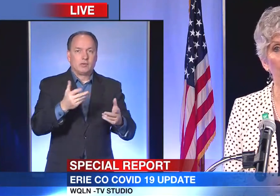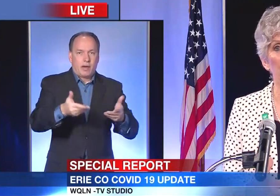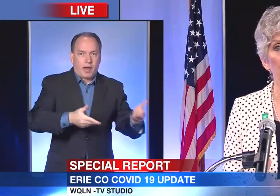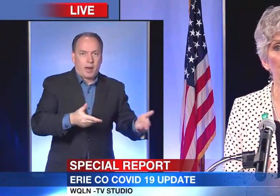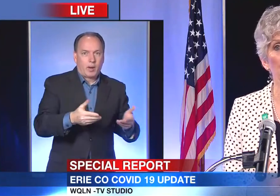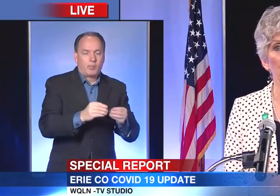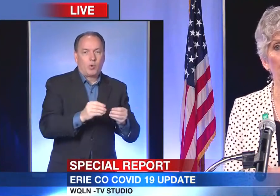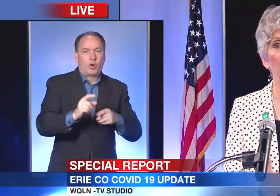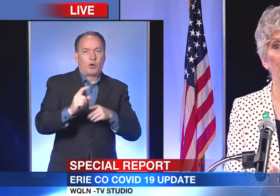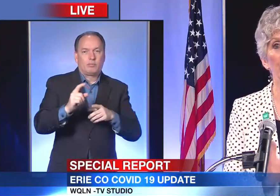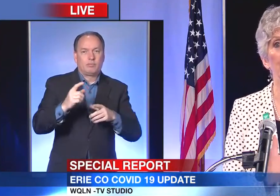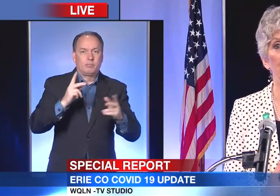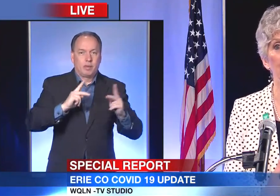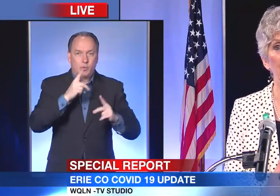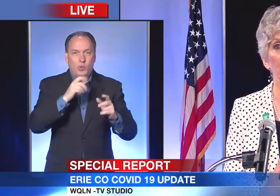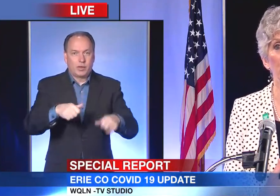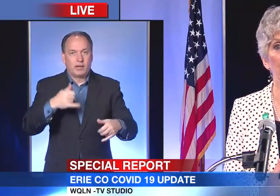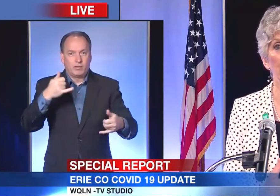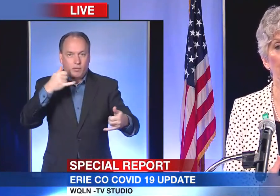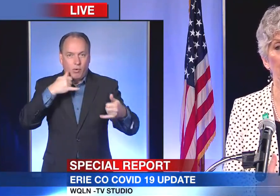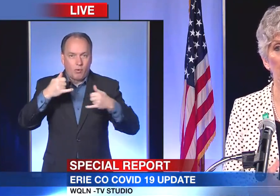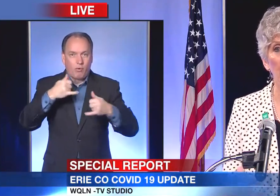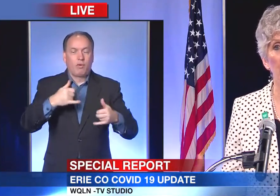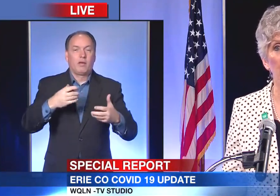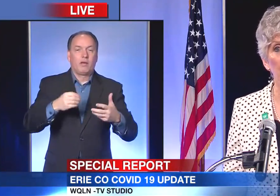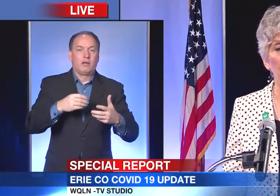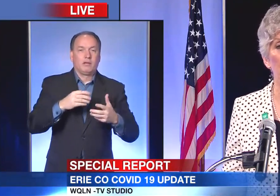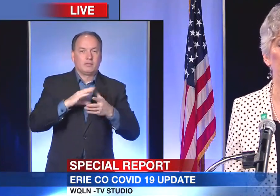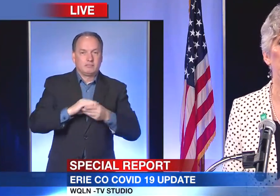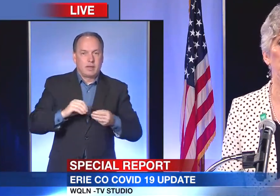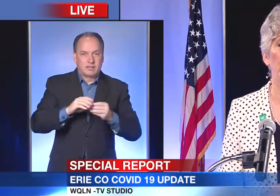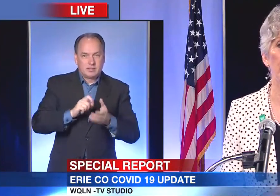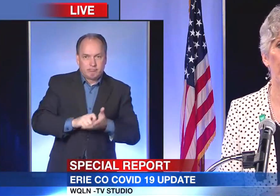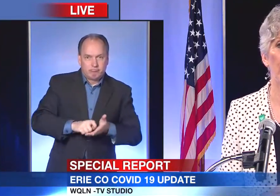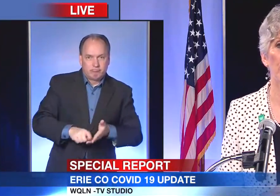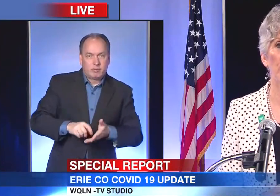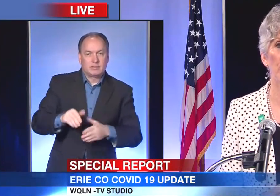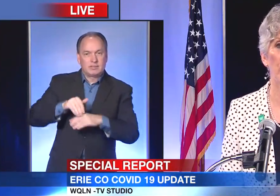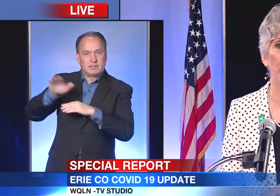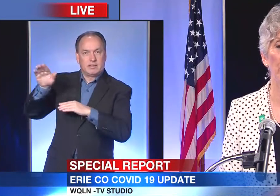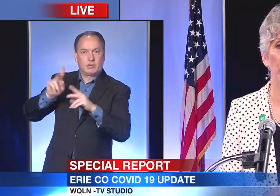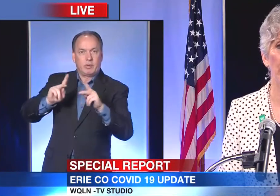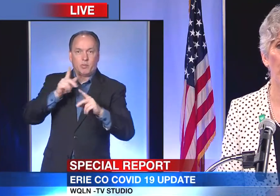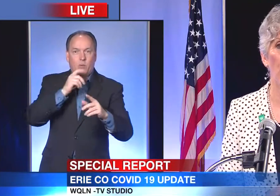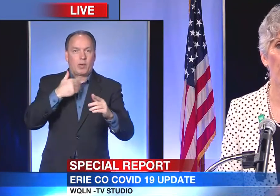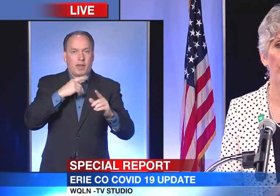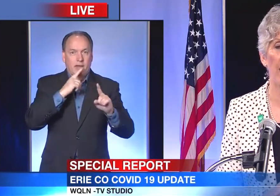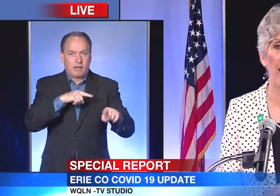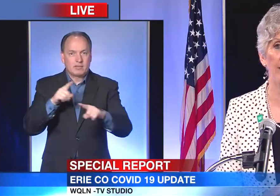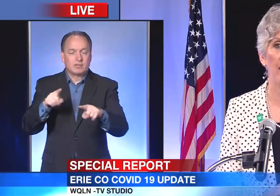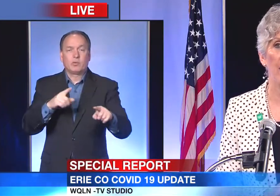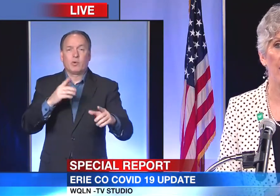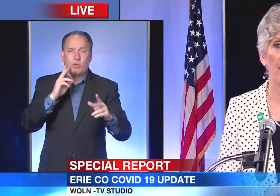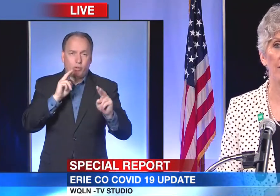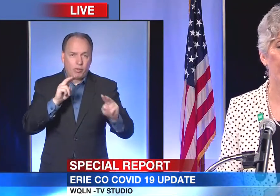SO WE'RE LOOKING AT HOW WE CAN WRING IN SOME MORE CALL TAKERS, PEOPLE WHO CAN ACTUALLY AT LEAST TAKE THE MESSAGES IN AND THEN GET THEM OUT TO THE PEOPLE WHO